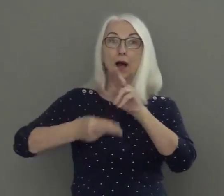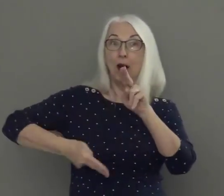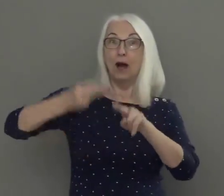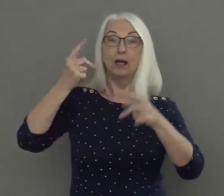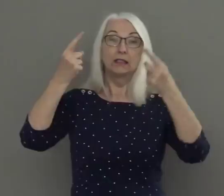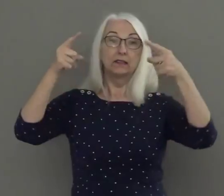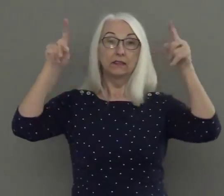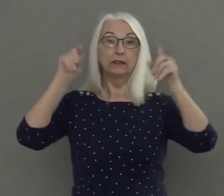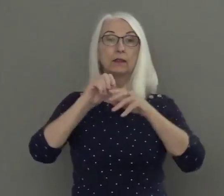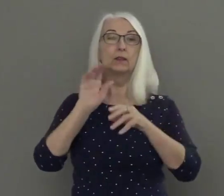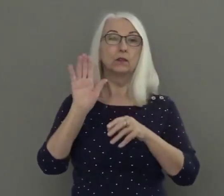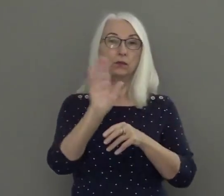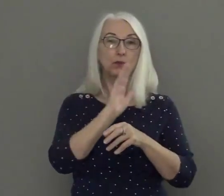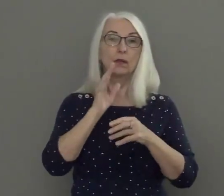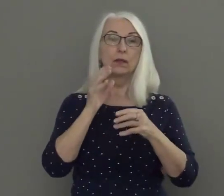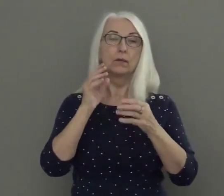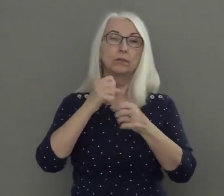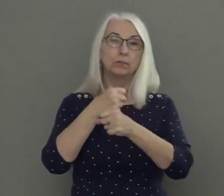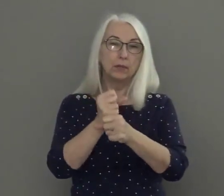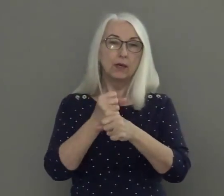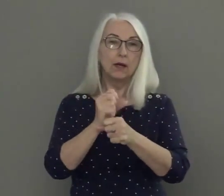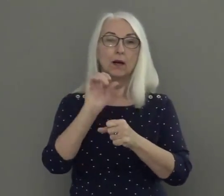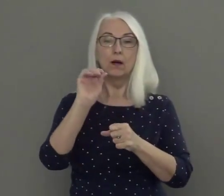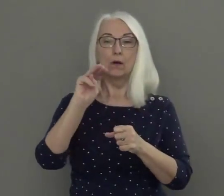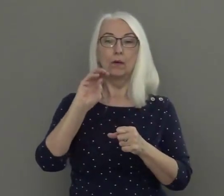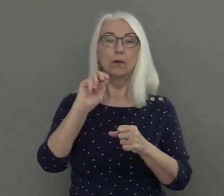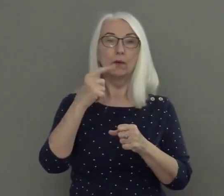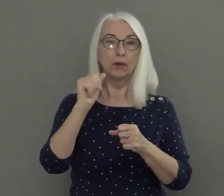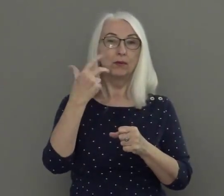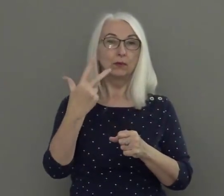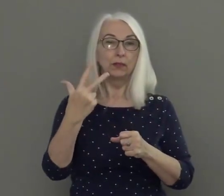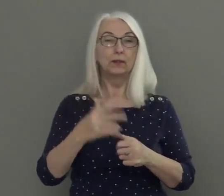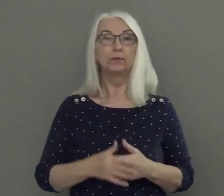highly efficient in their own manufacture of omega 3.